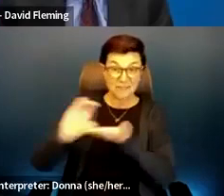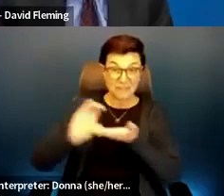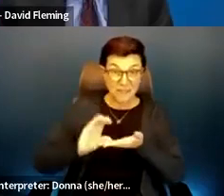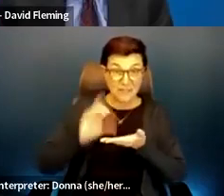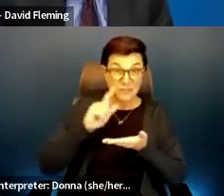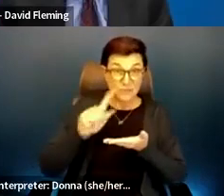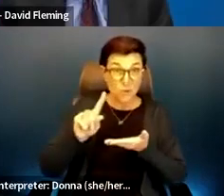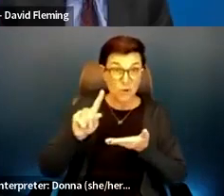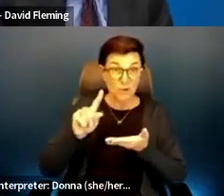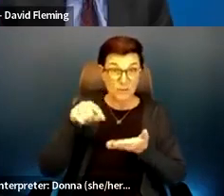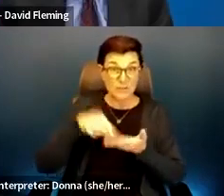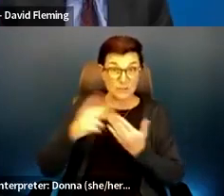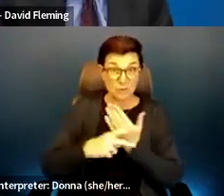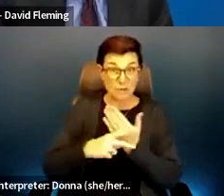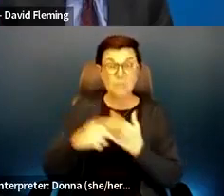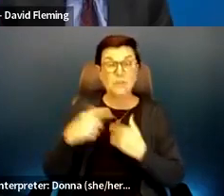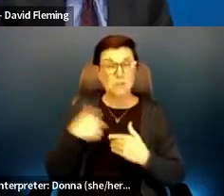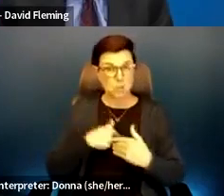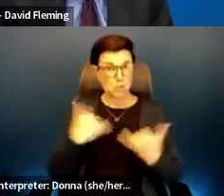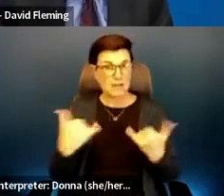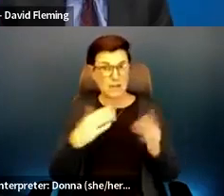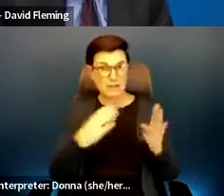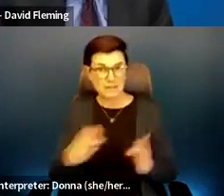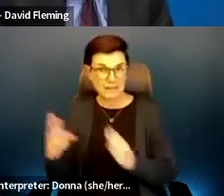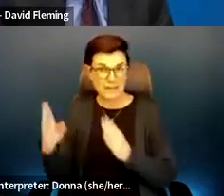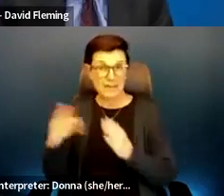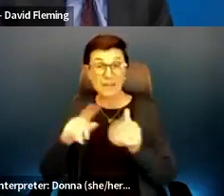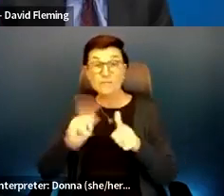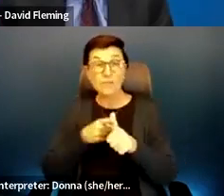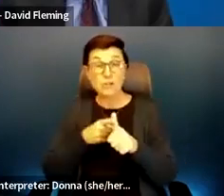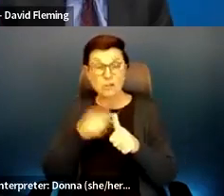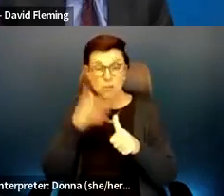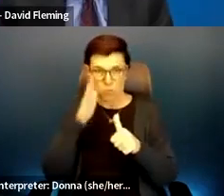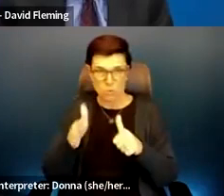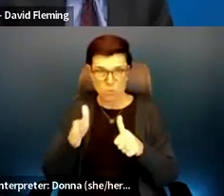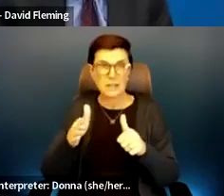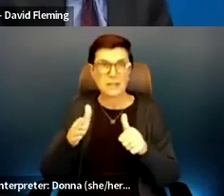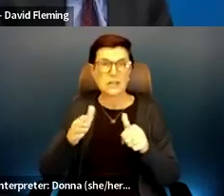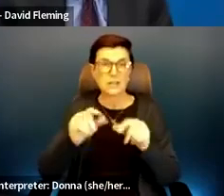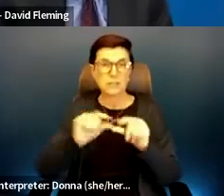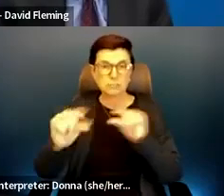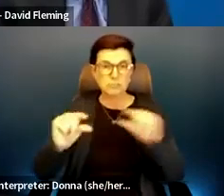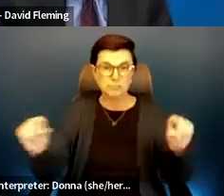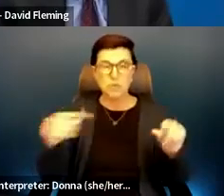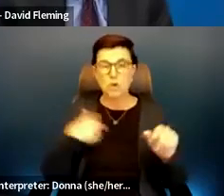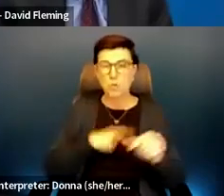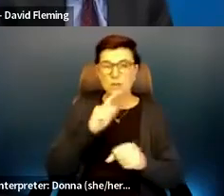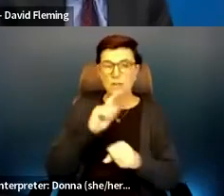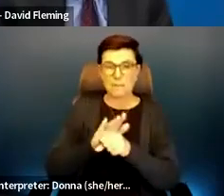We do have plans to initially roll out -- we committed to 40 million of FY23 appropriations